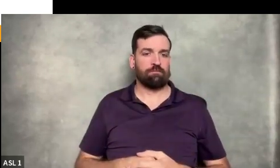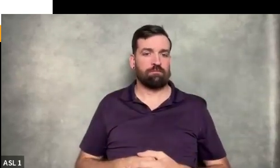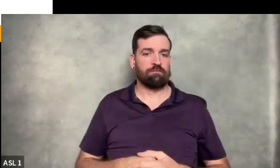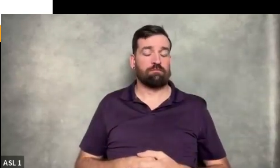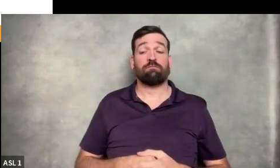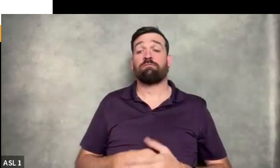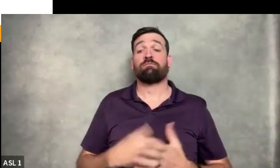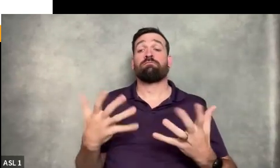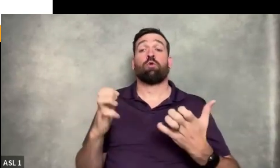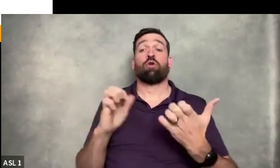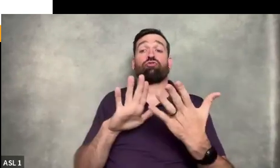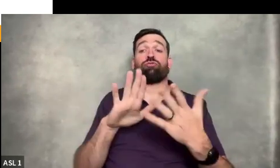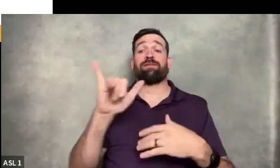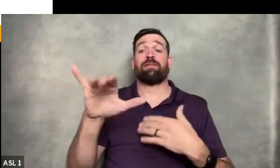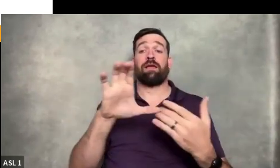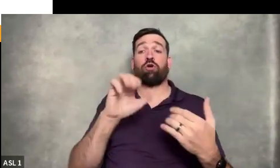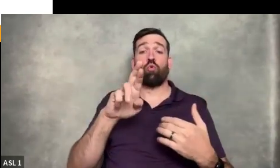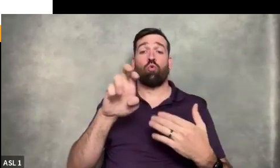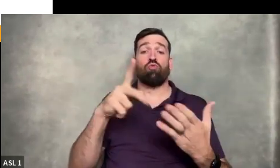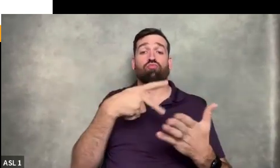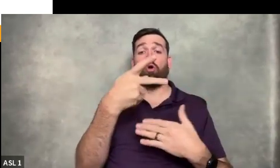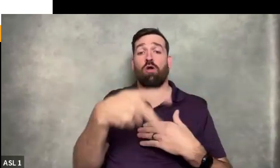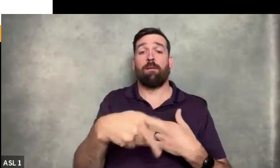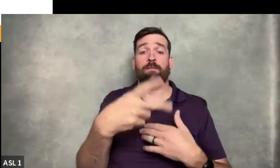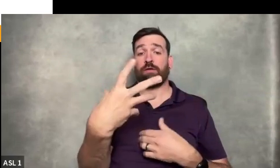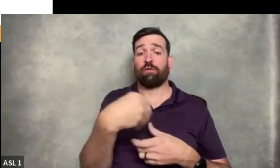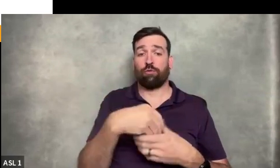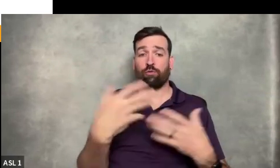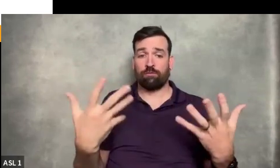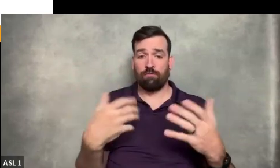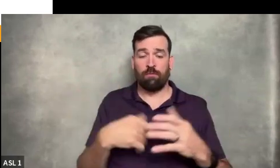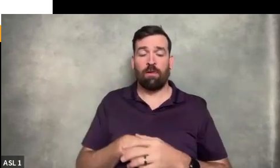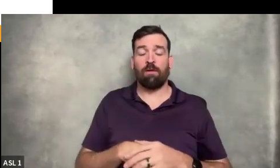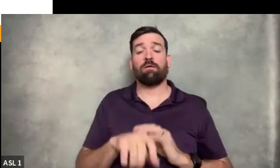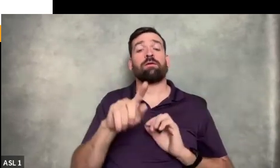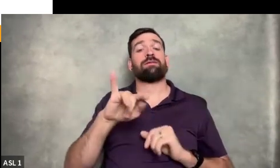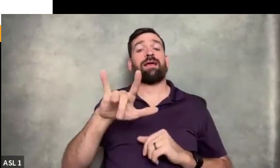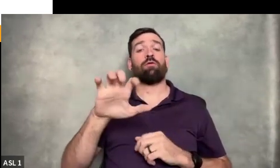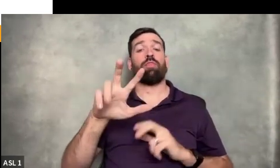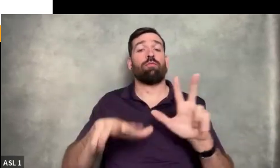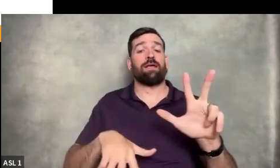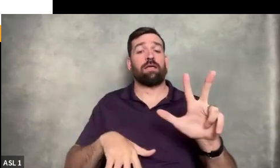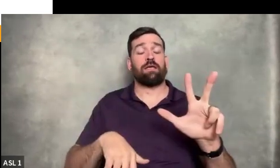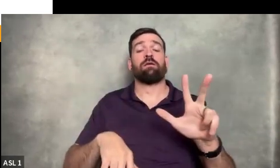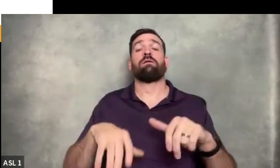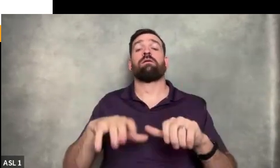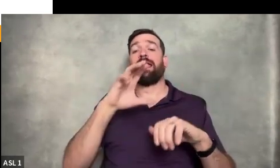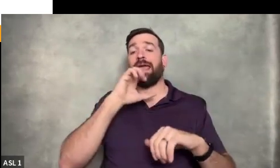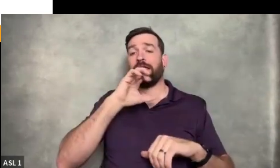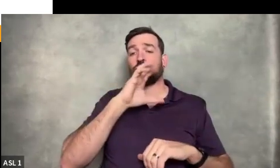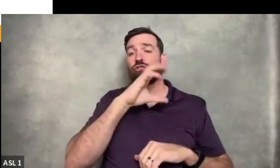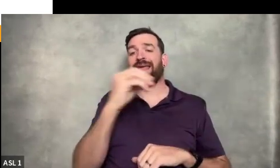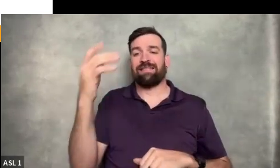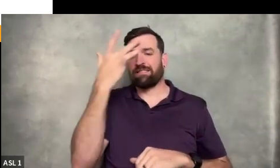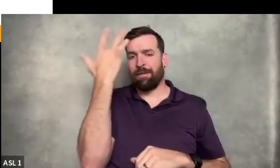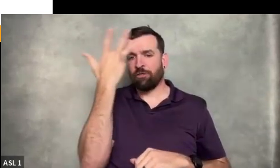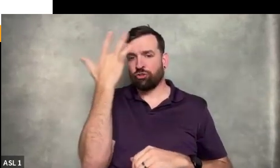within this core program topic area include, for Title III: age and dementia friendly efforts and